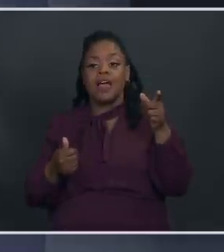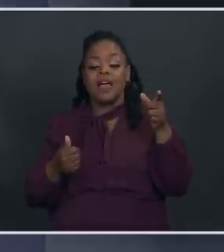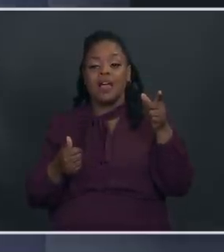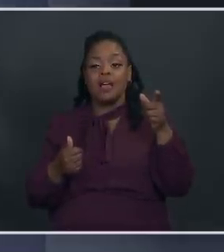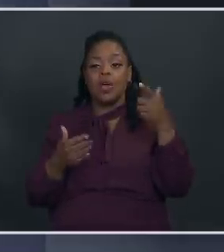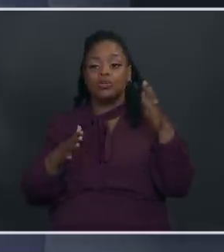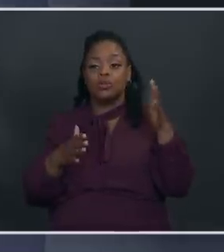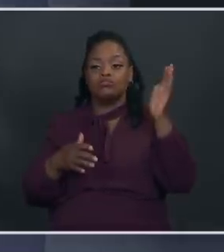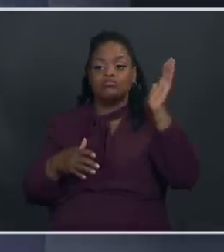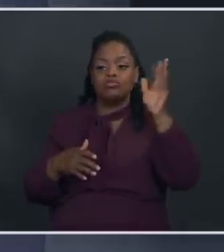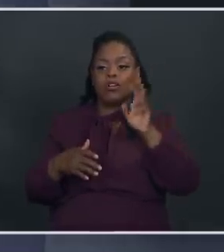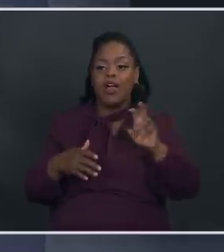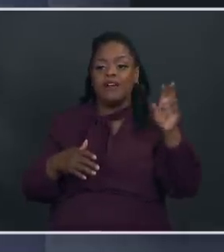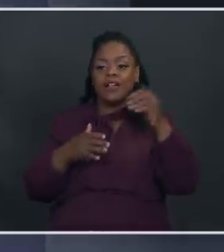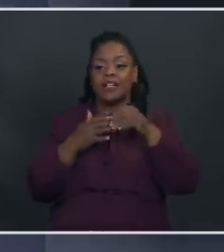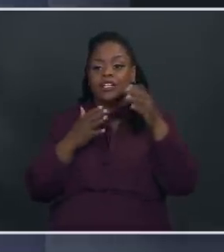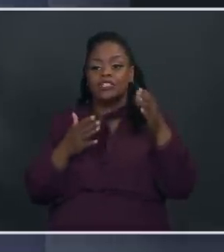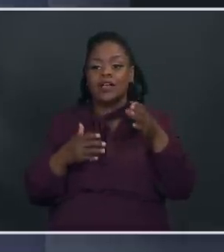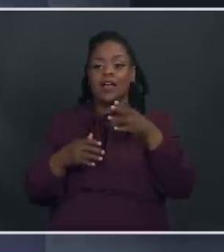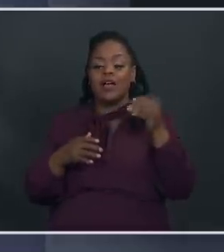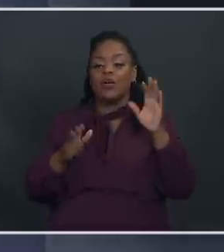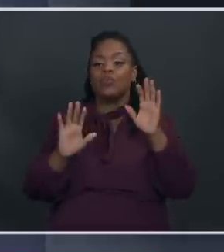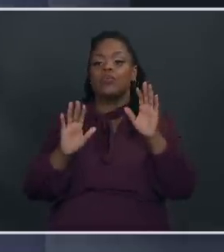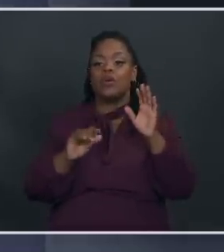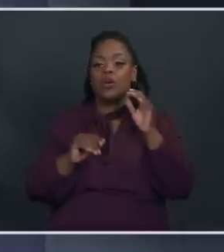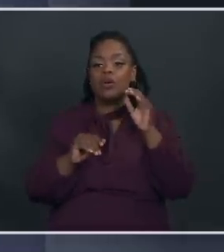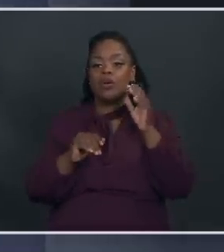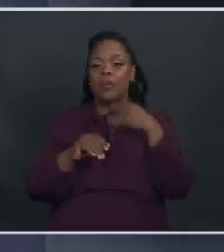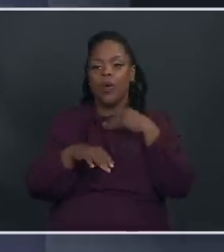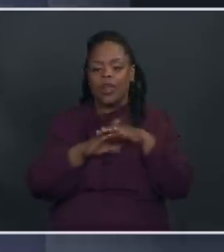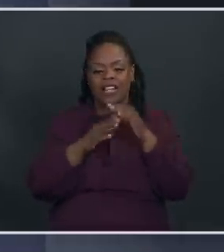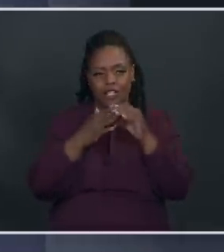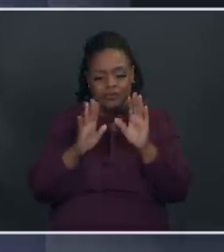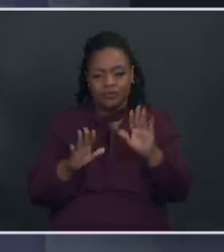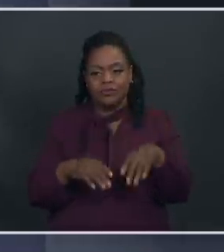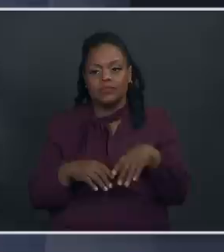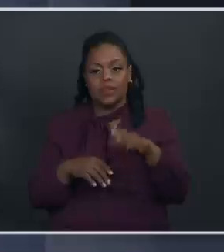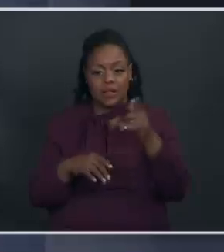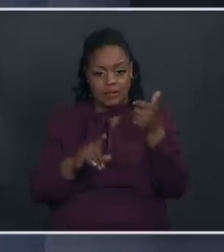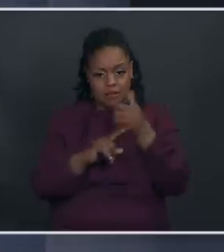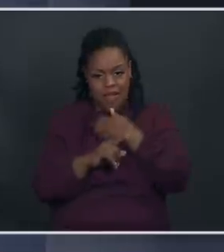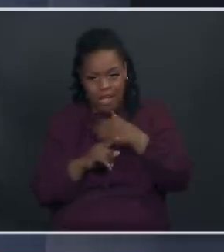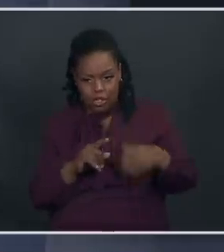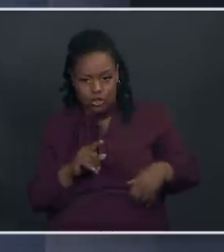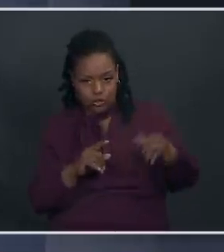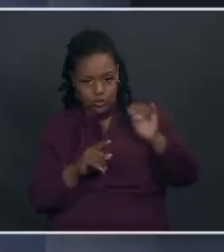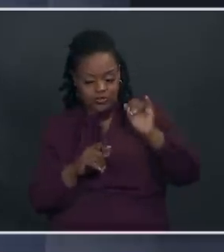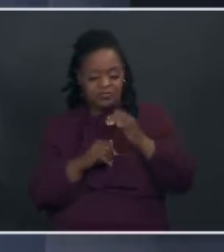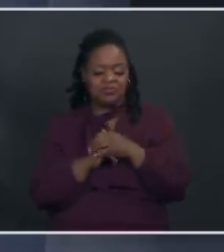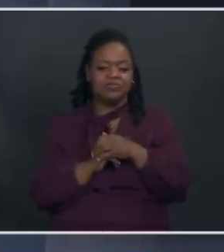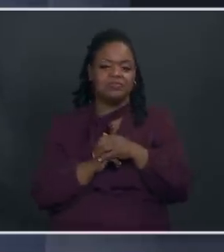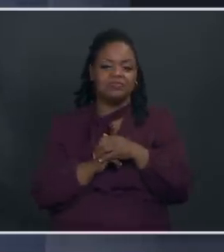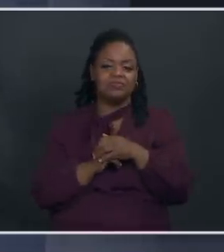and a number of mayors yesterday as well. And the Office of Public Engagement, led by Cedric Richmond, briefed civil rights groups yesterday,